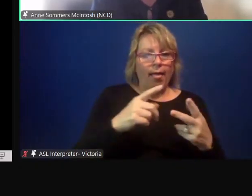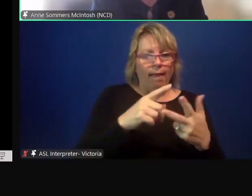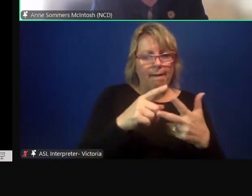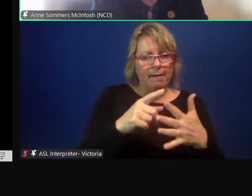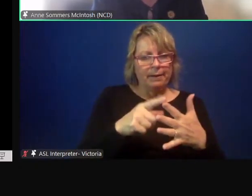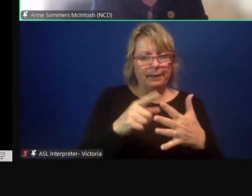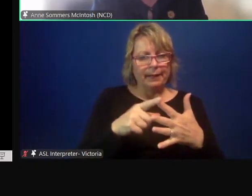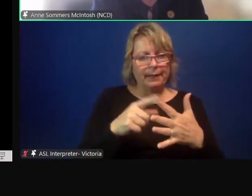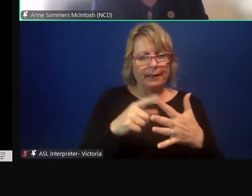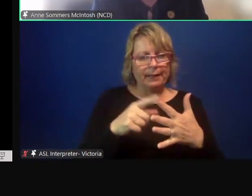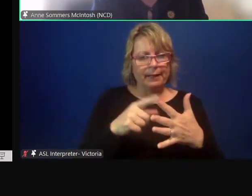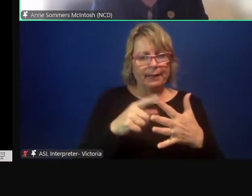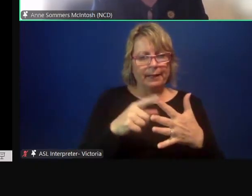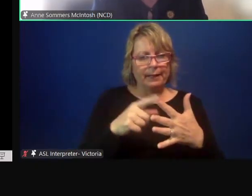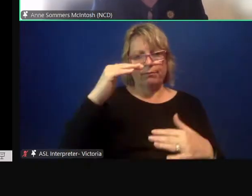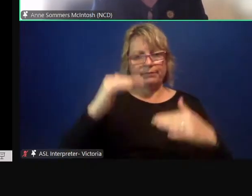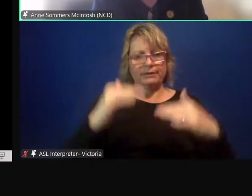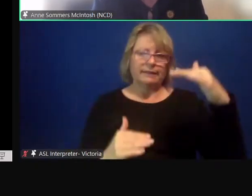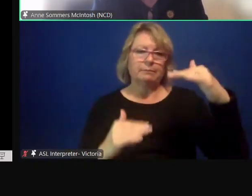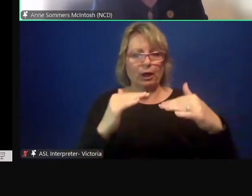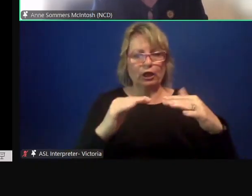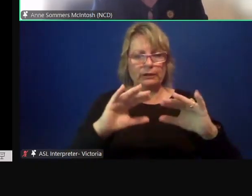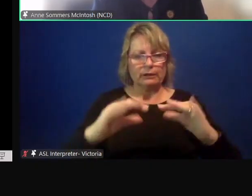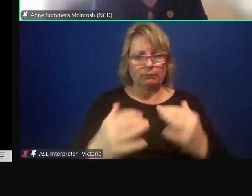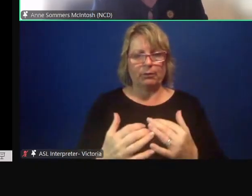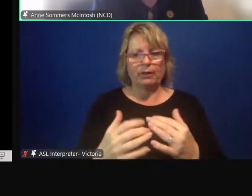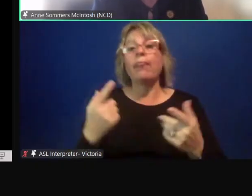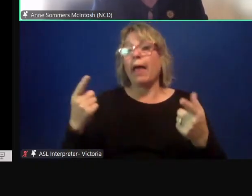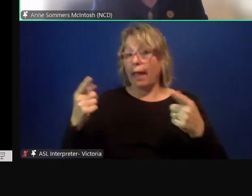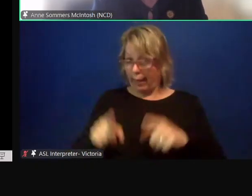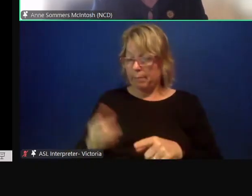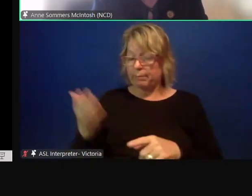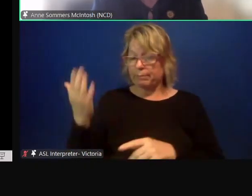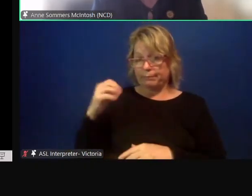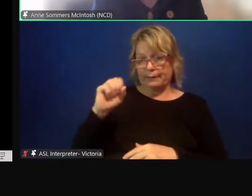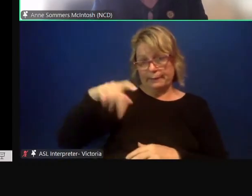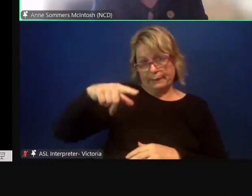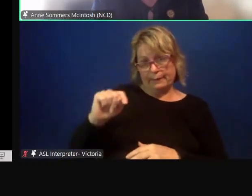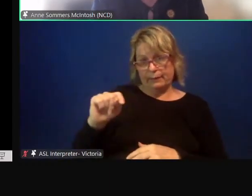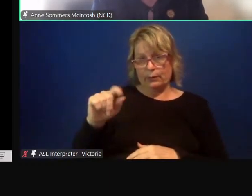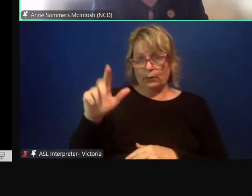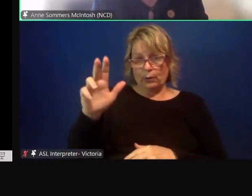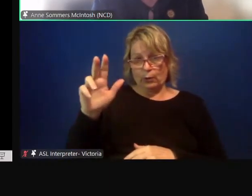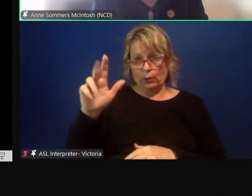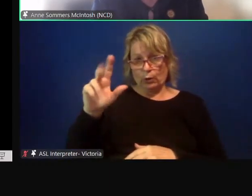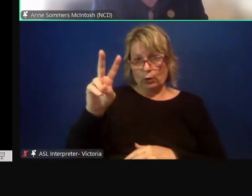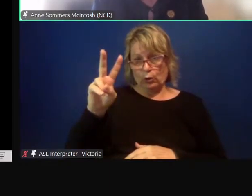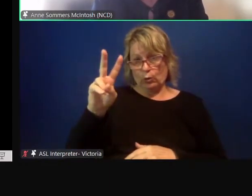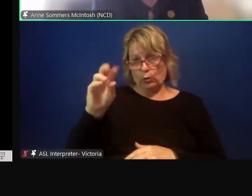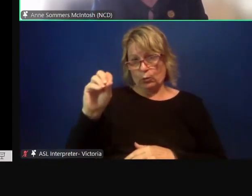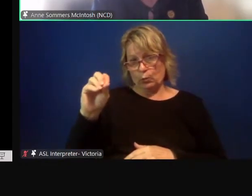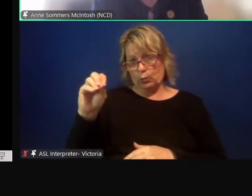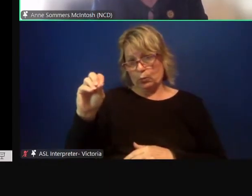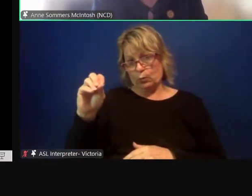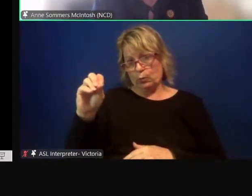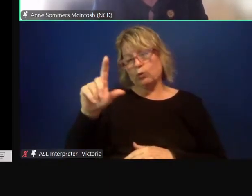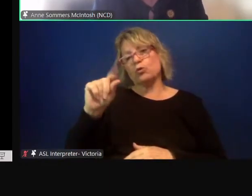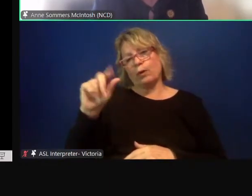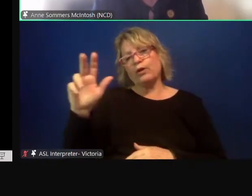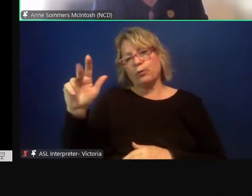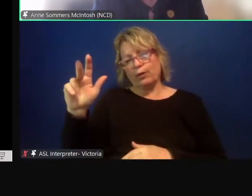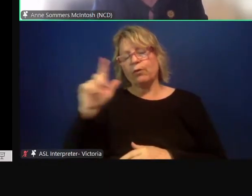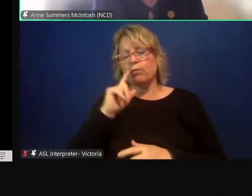of course, happened in September of 2023, so we're very, very grateful for that. That helps